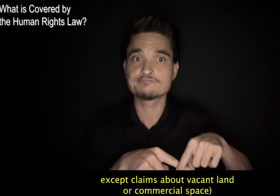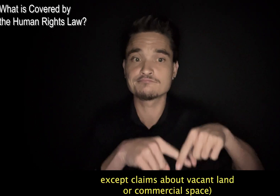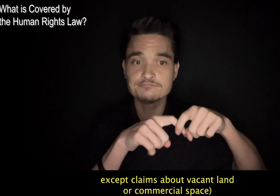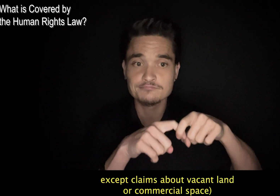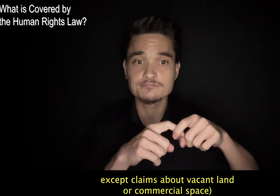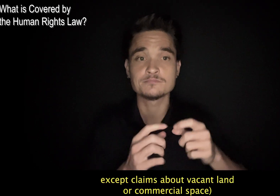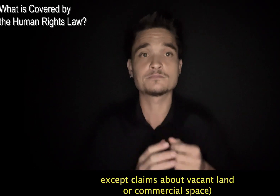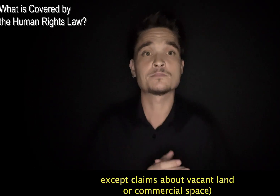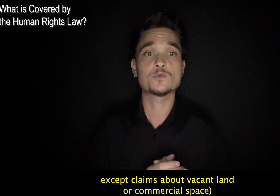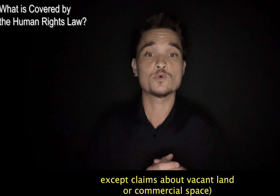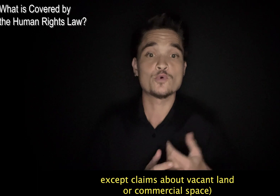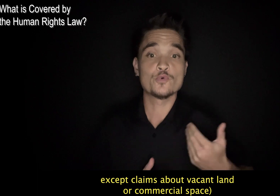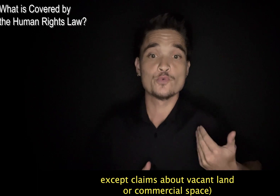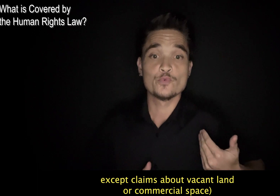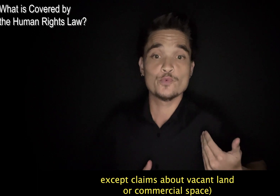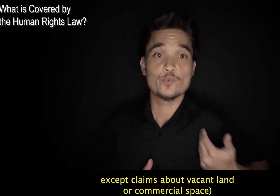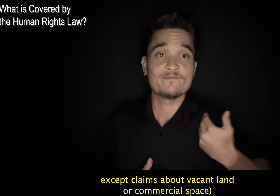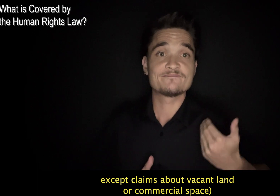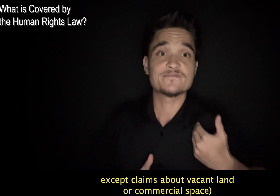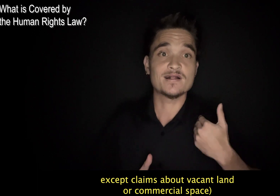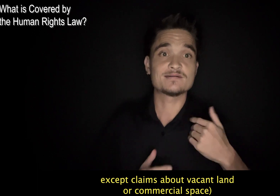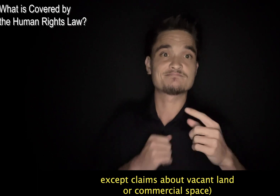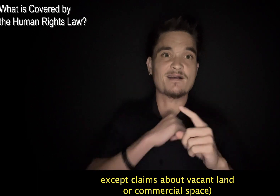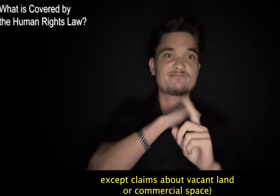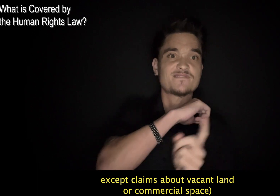except claims about vacant land or commercial space)